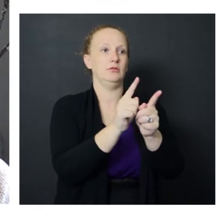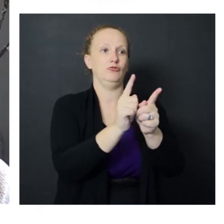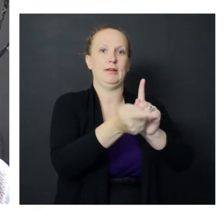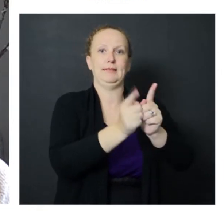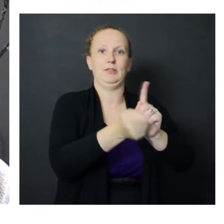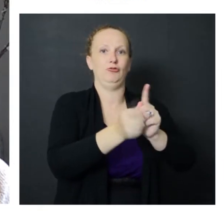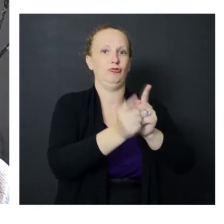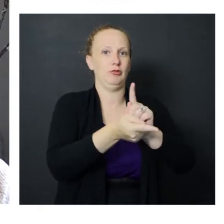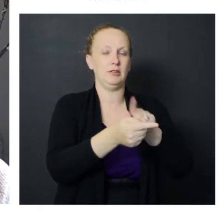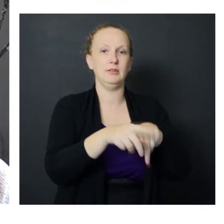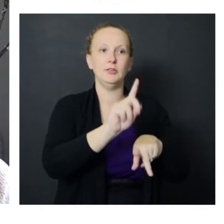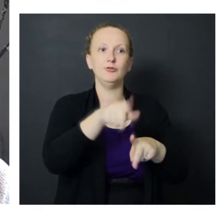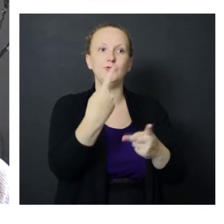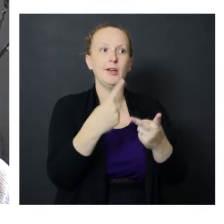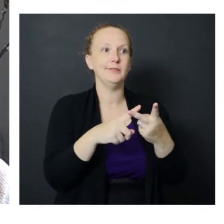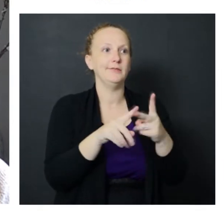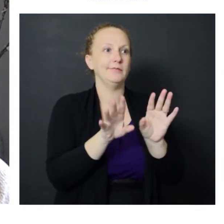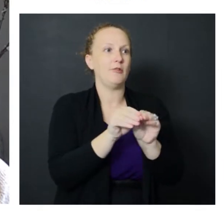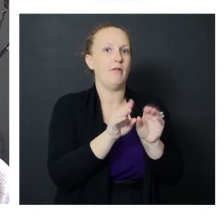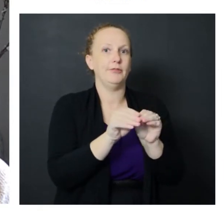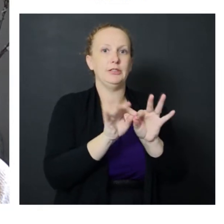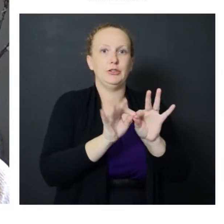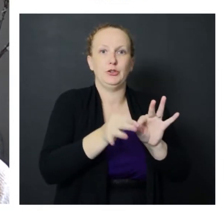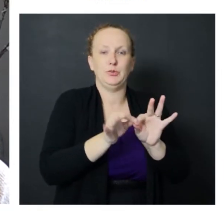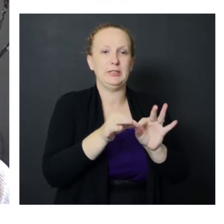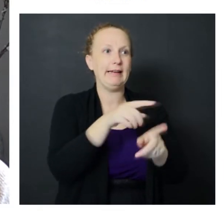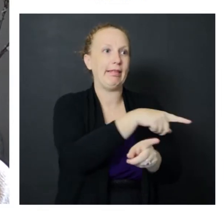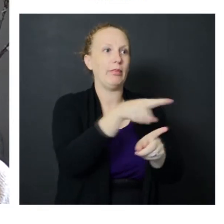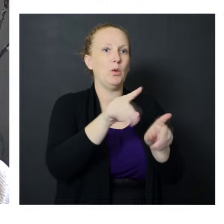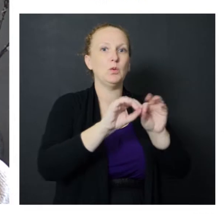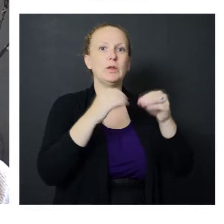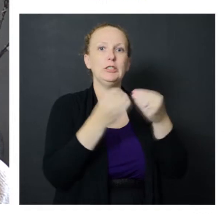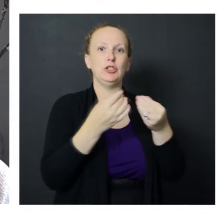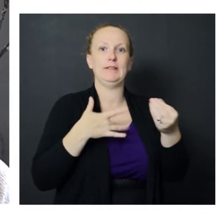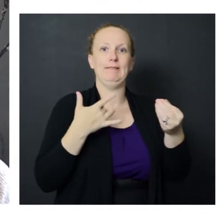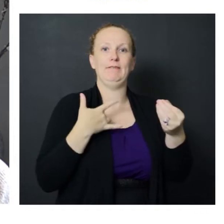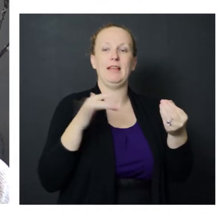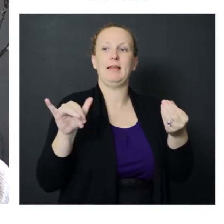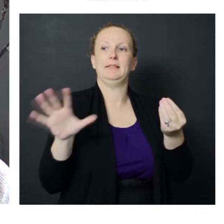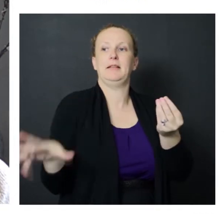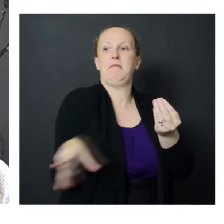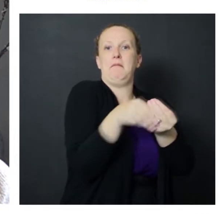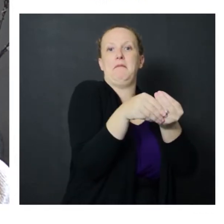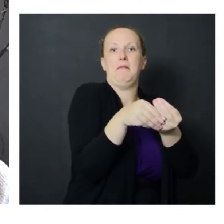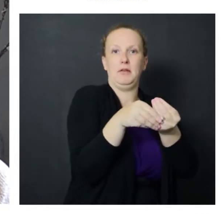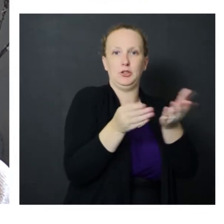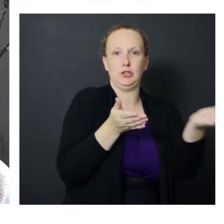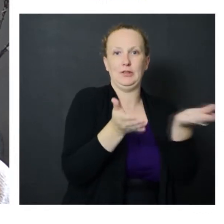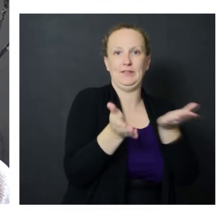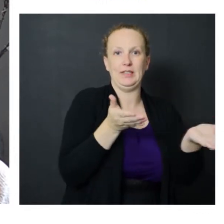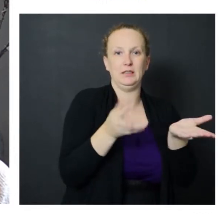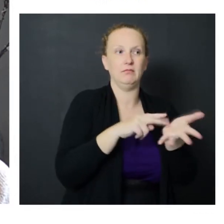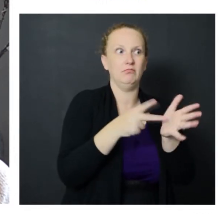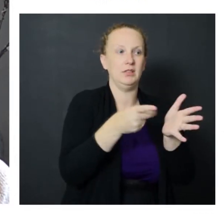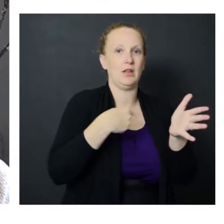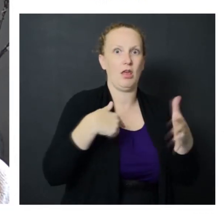as translation, the same as conference interpreting, they were at the loss. Same thing agencies that, you know,